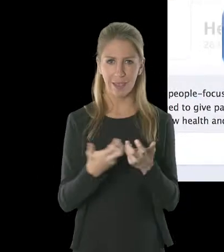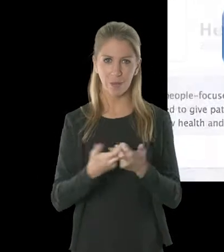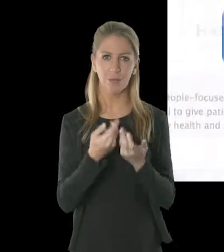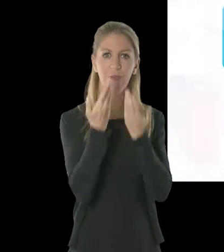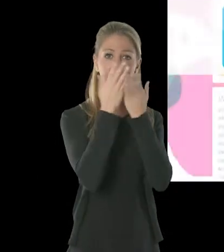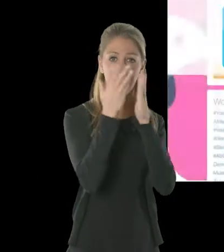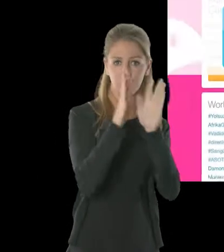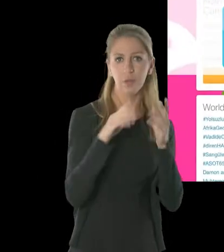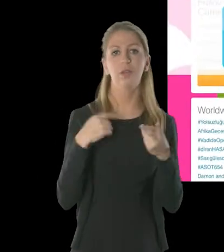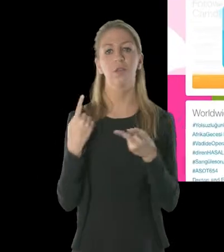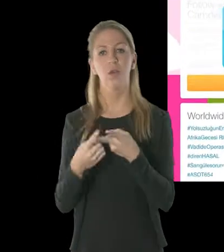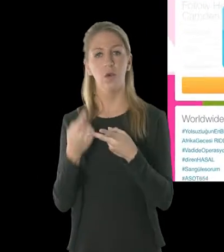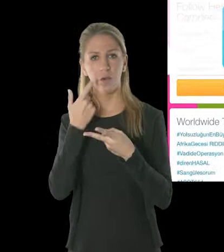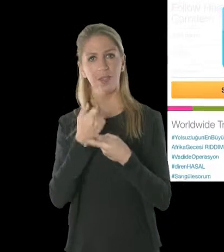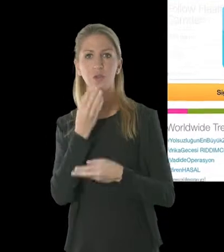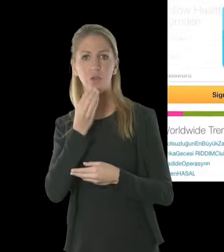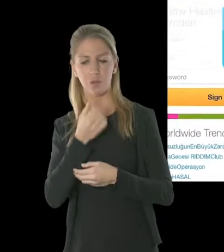Or follow us on Twitter @healthwatchcam